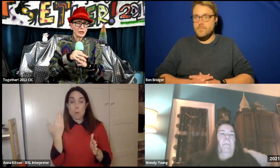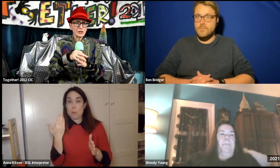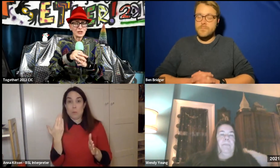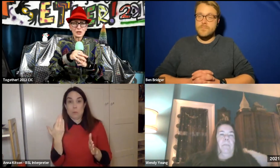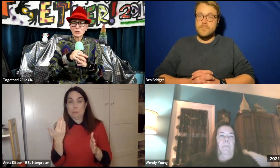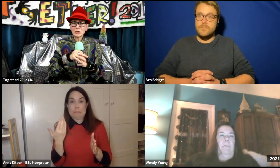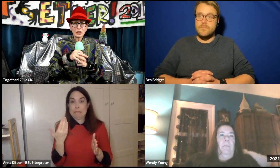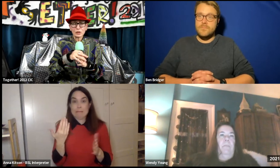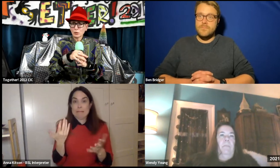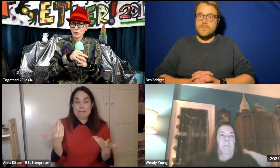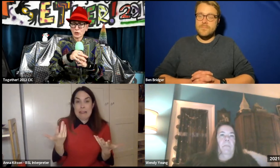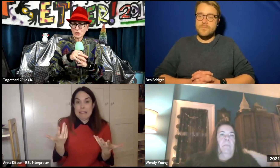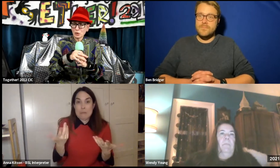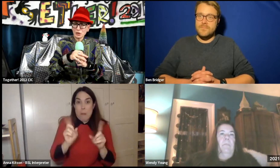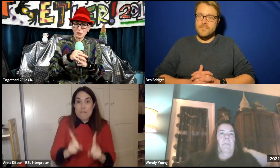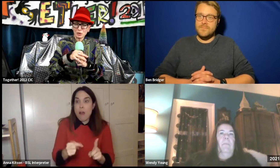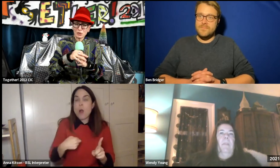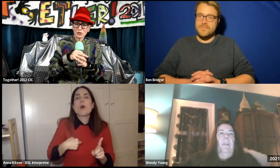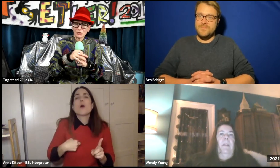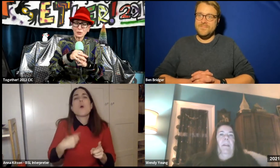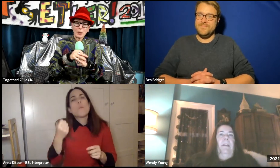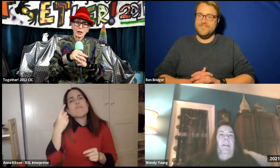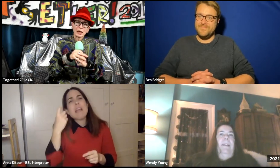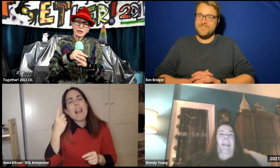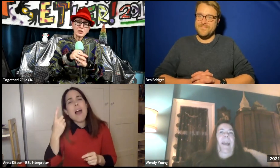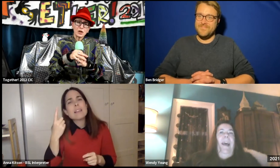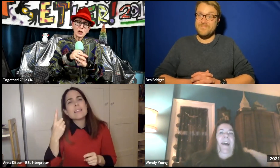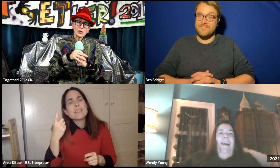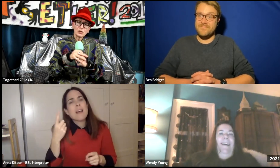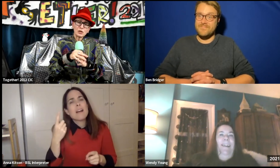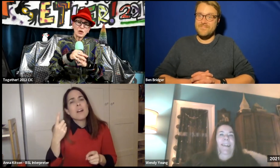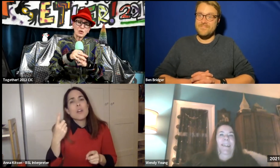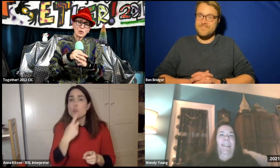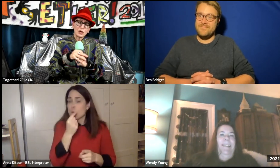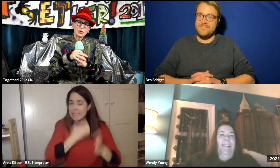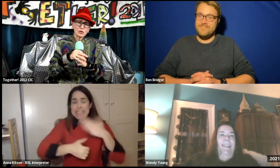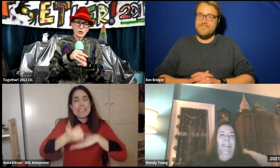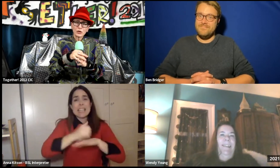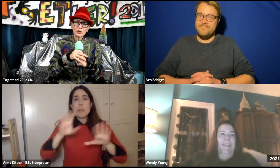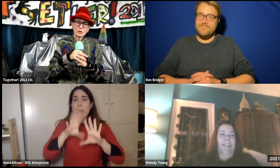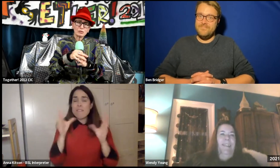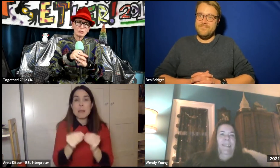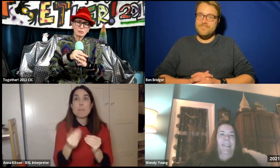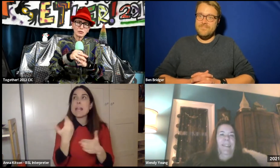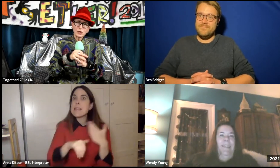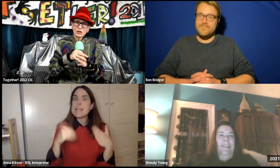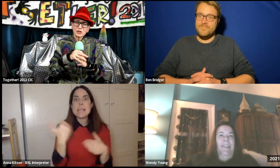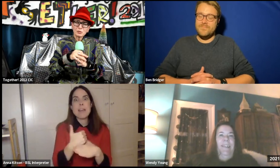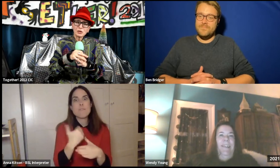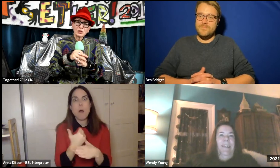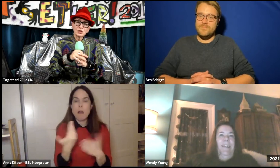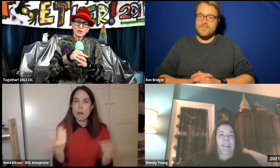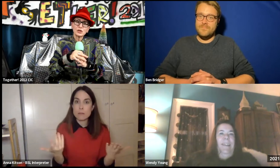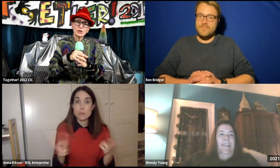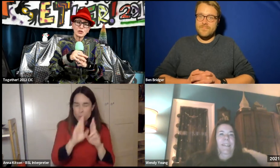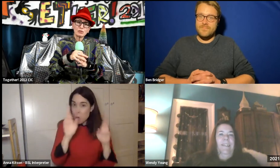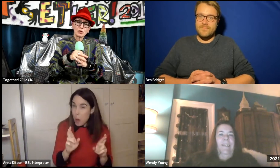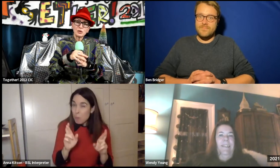discovered nothing works the way it's supposed to, we spend a long while trying to find explanations, Robin